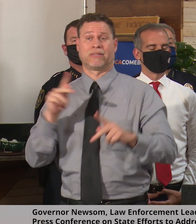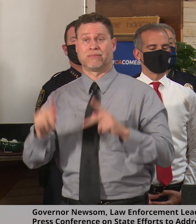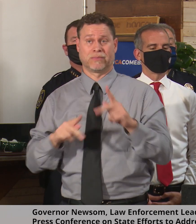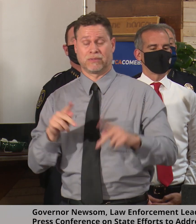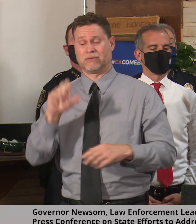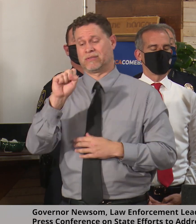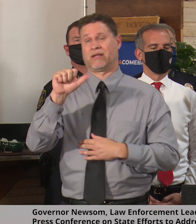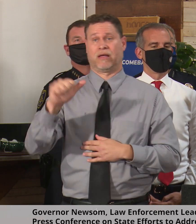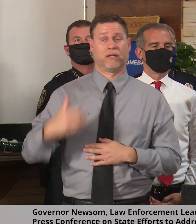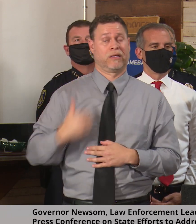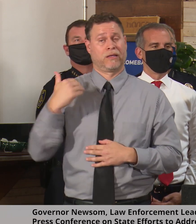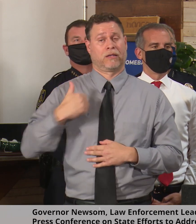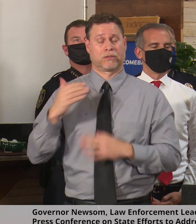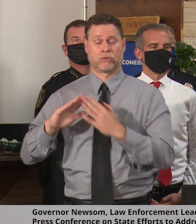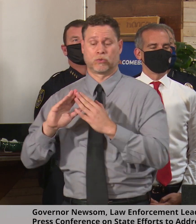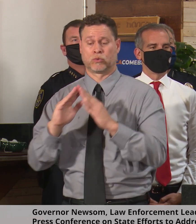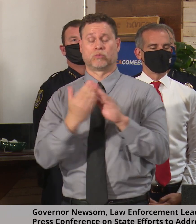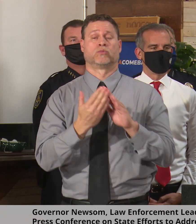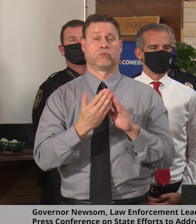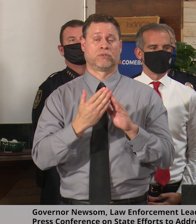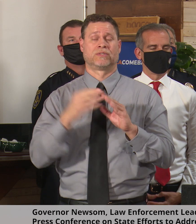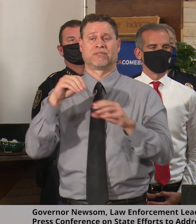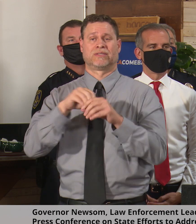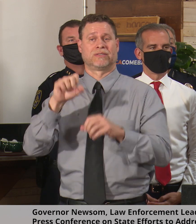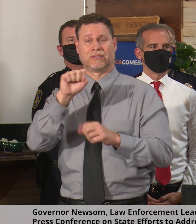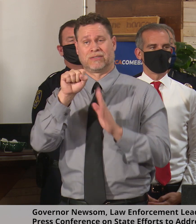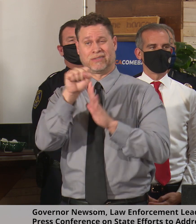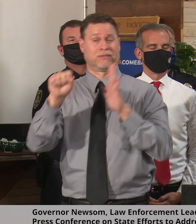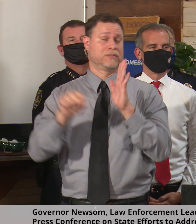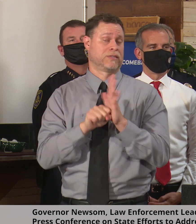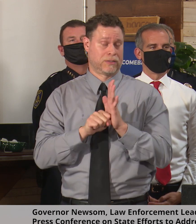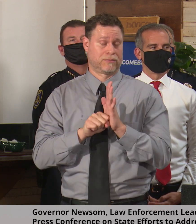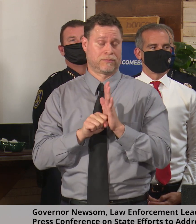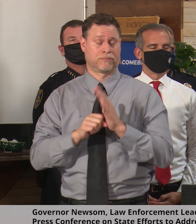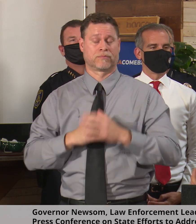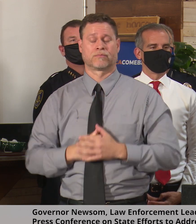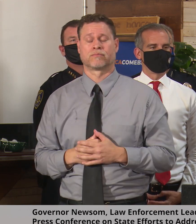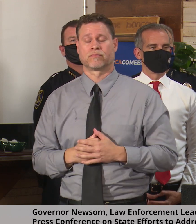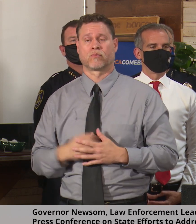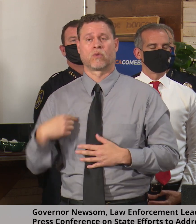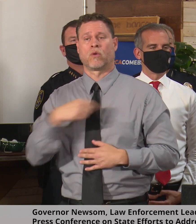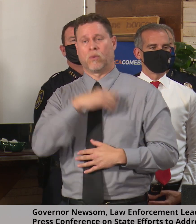one of the youngest communities in the in the state, we certainly believe in that theory.